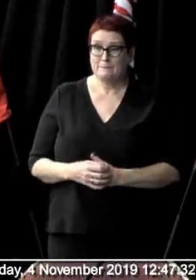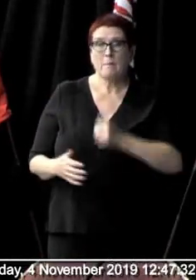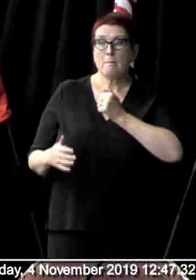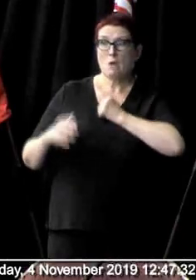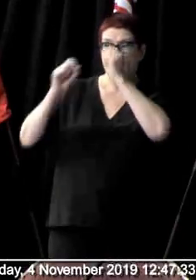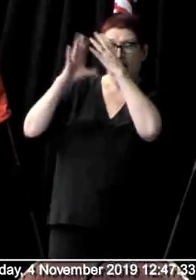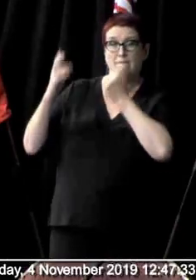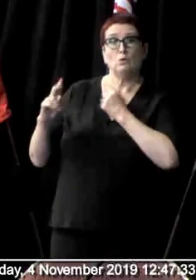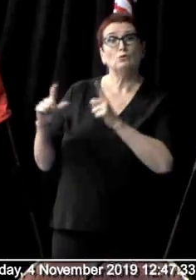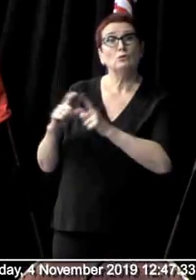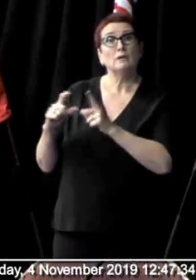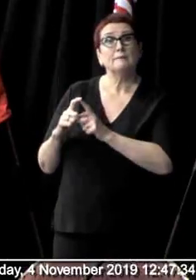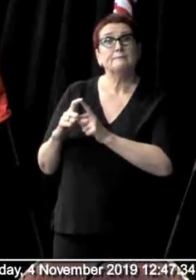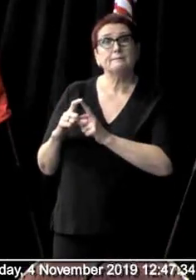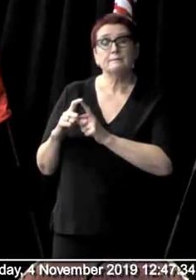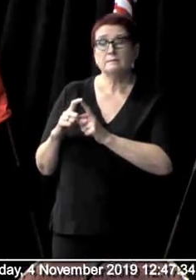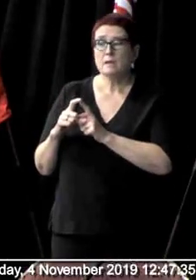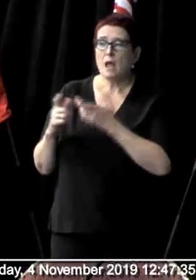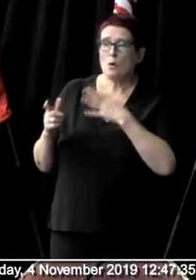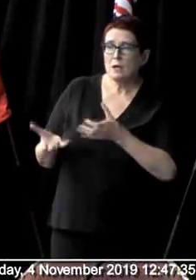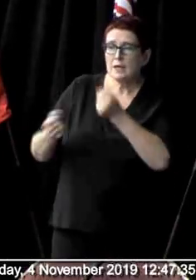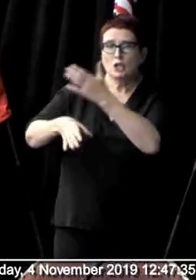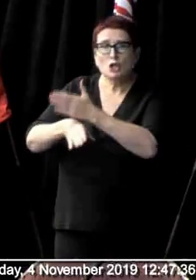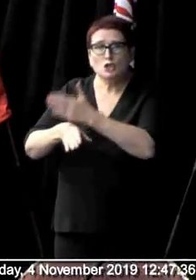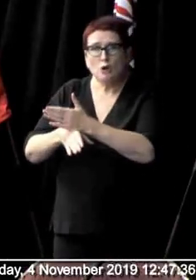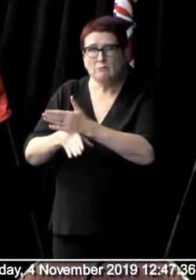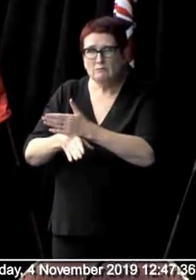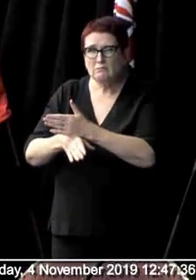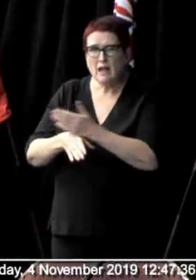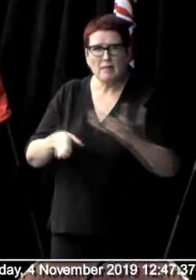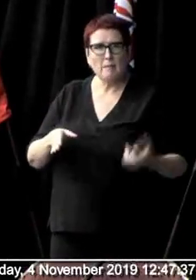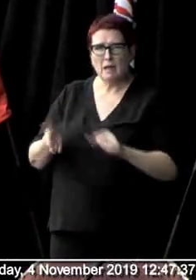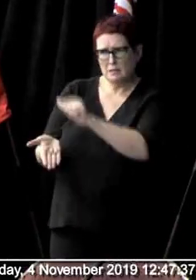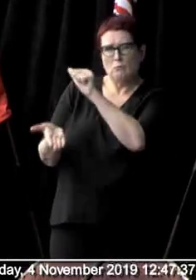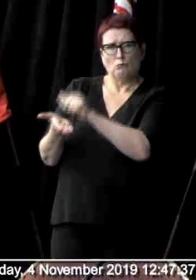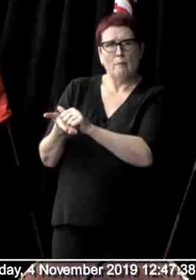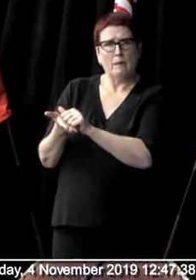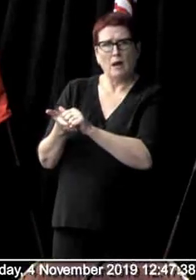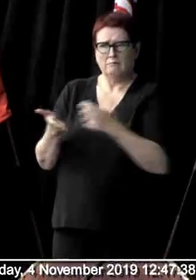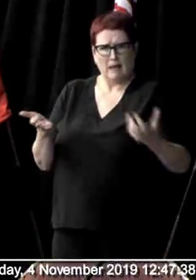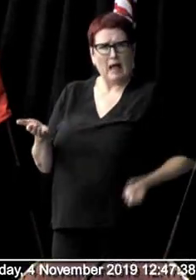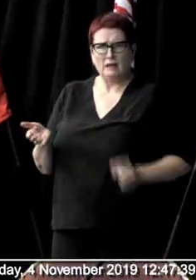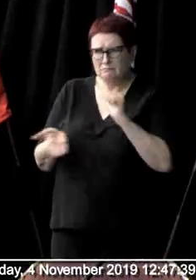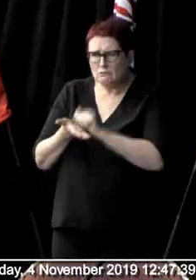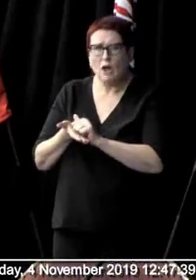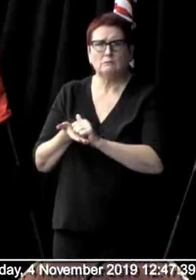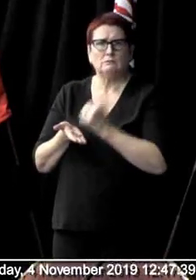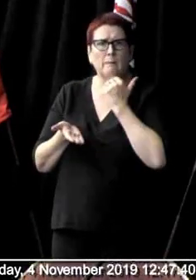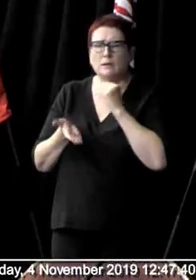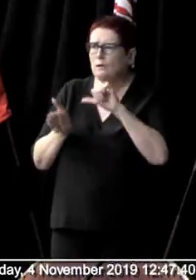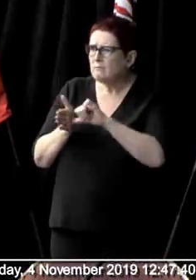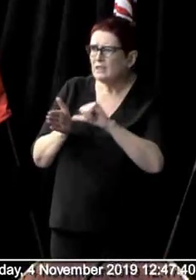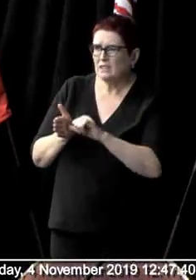[REDACTED] is to get a job that pays real wages and have an ordinary life, an